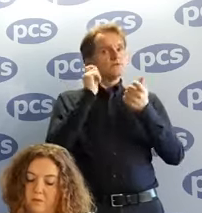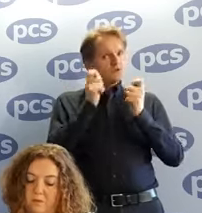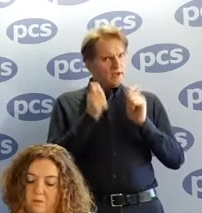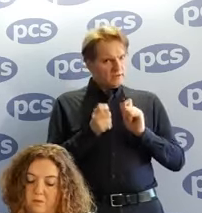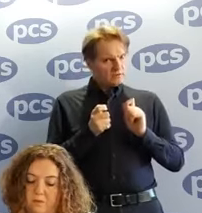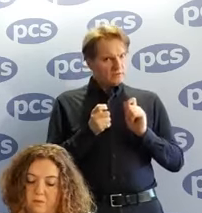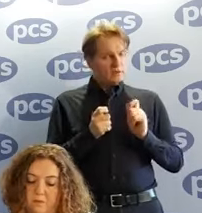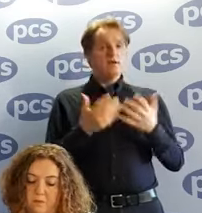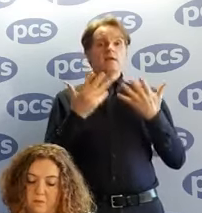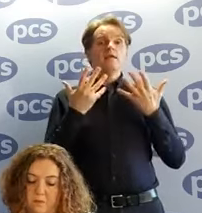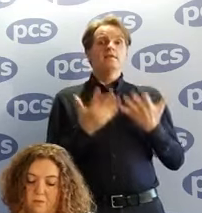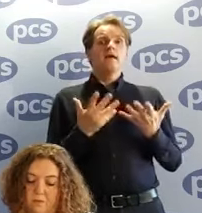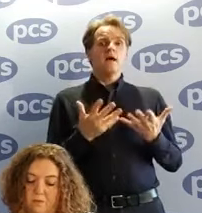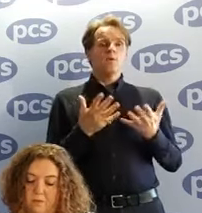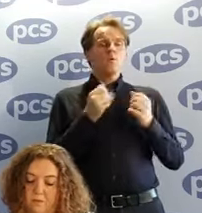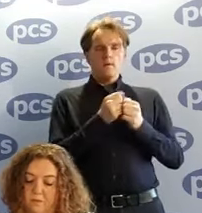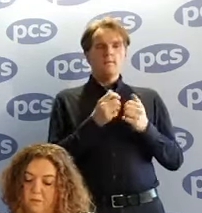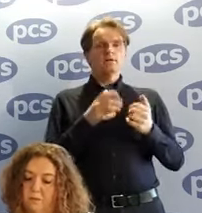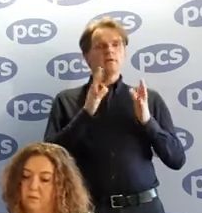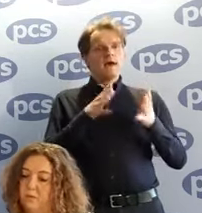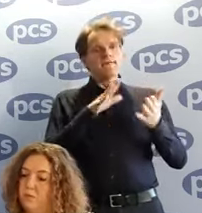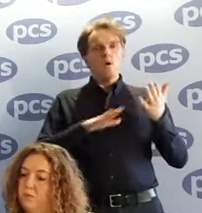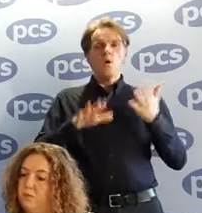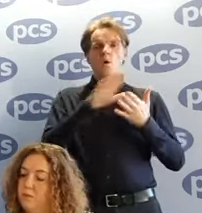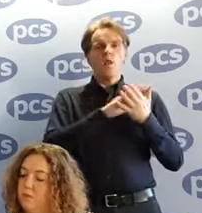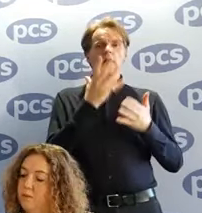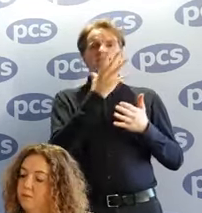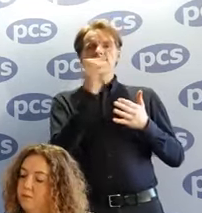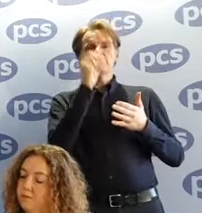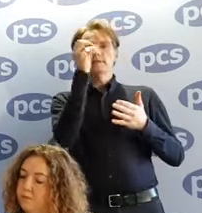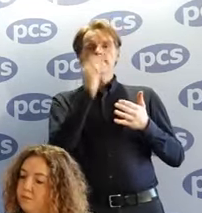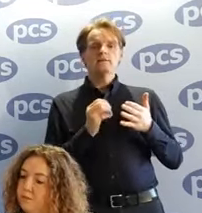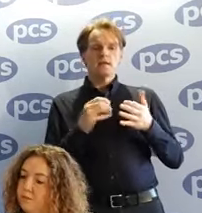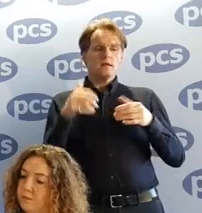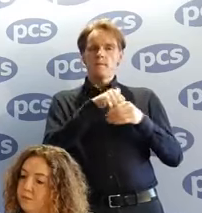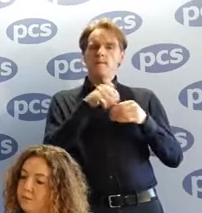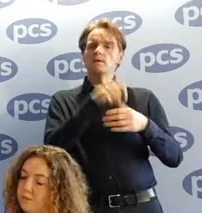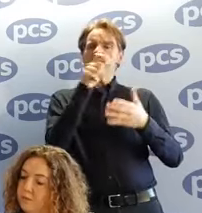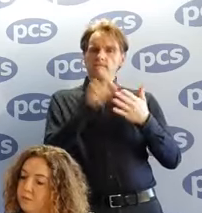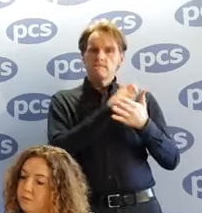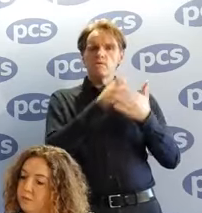break what's called the 50% threshold - that we need 50% of people voting